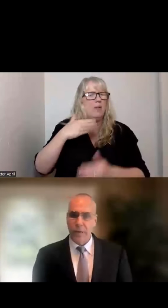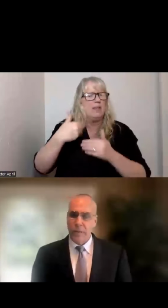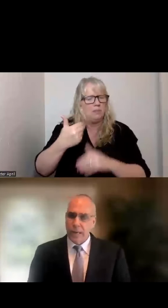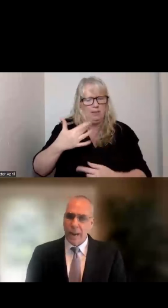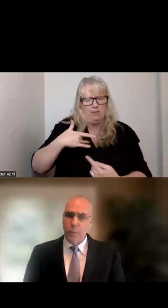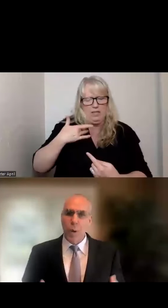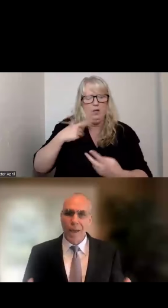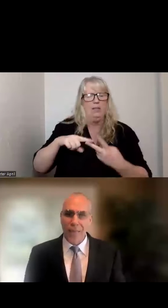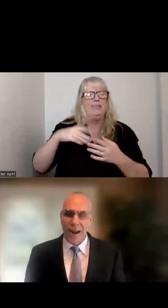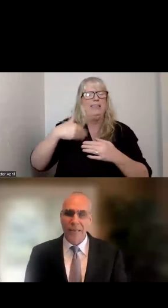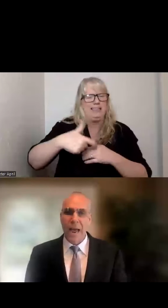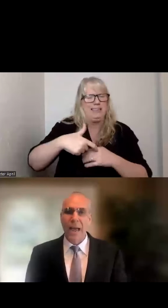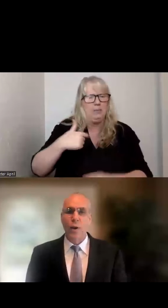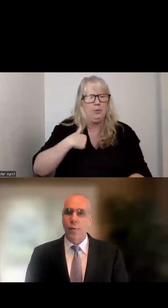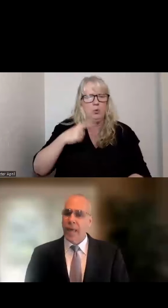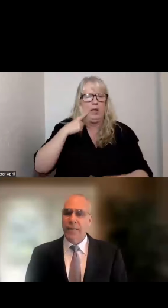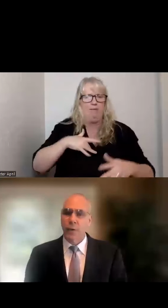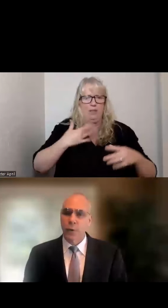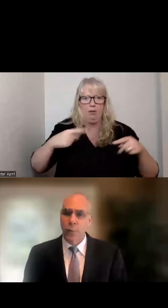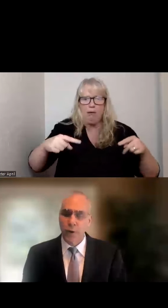THIS AND NEXT TIME YOU HAVE THAT ANXIETY OVER THAT SITUATION,